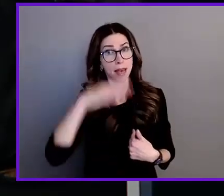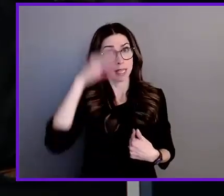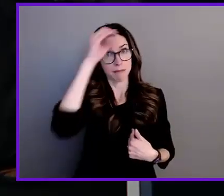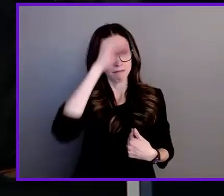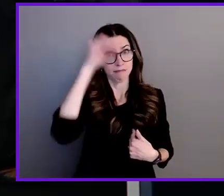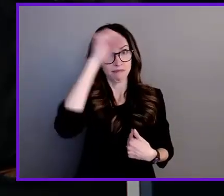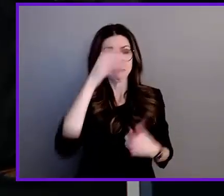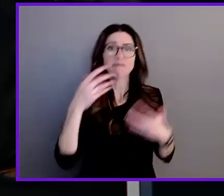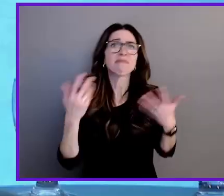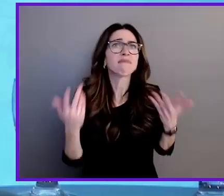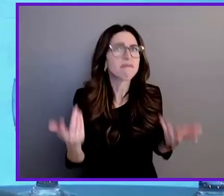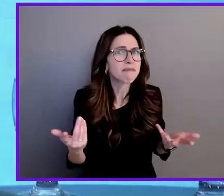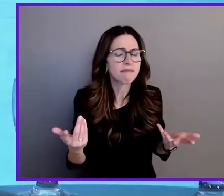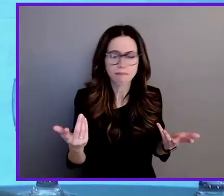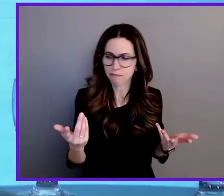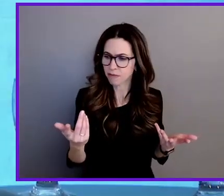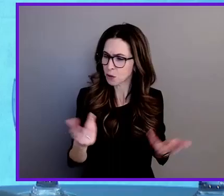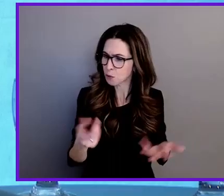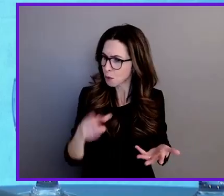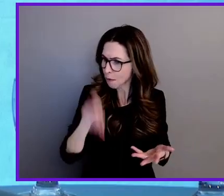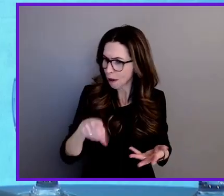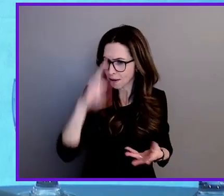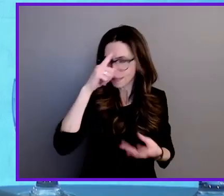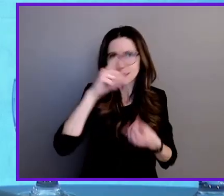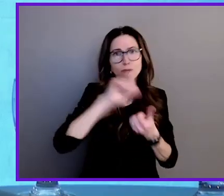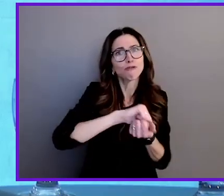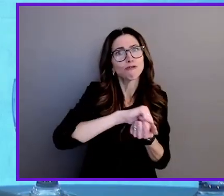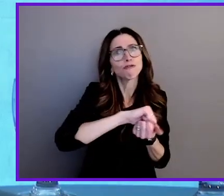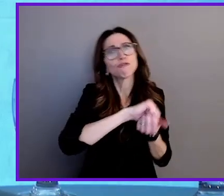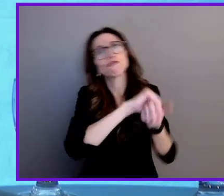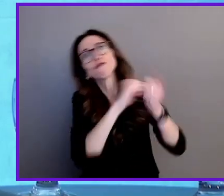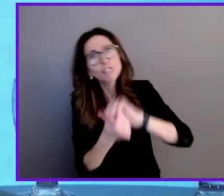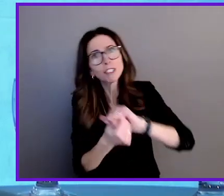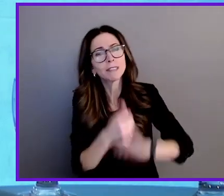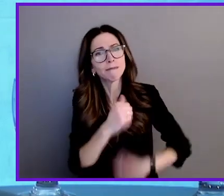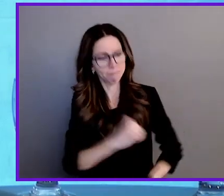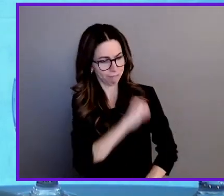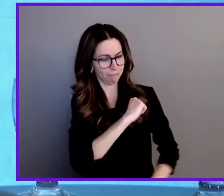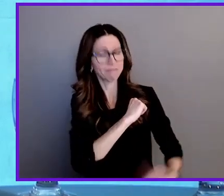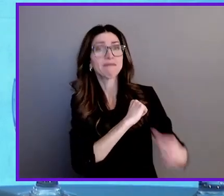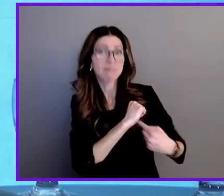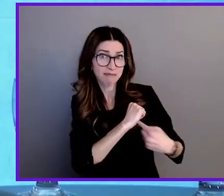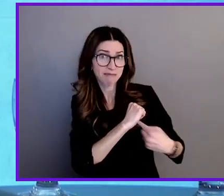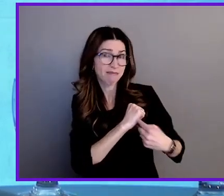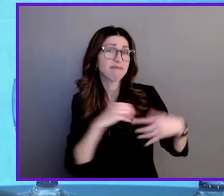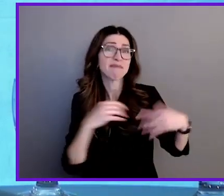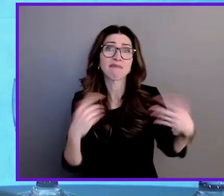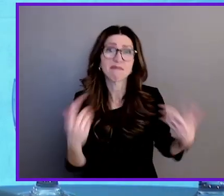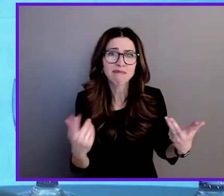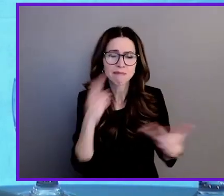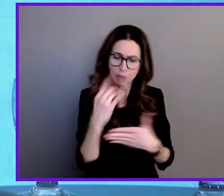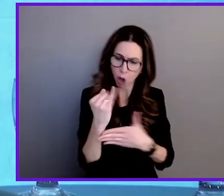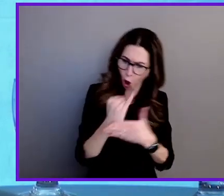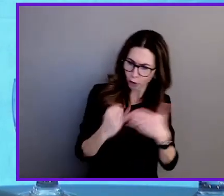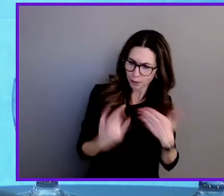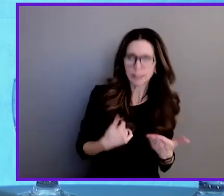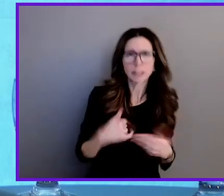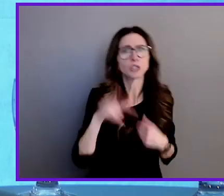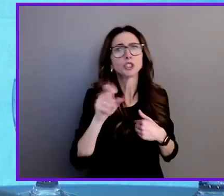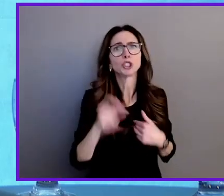by the people who continue to self-exploit themselves in order to sustain themselves. For us, it’s a very important campaign